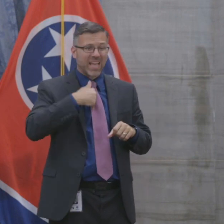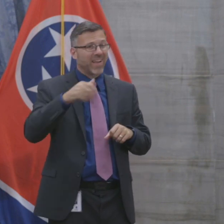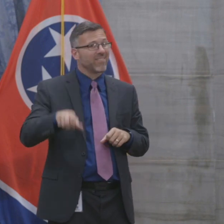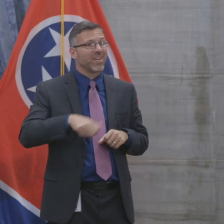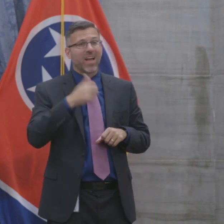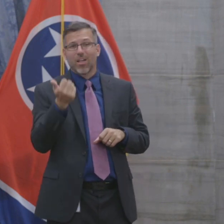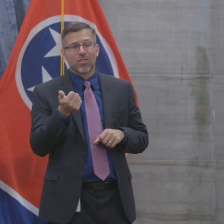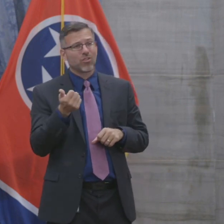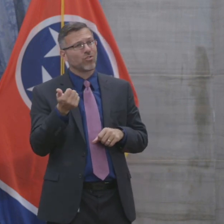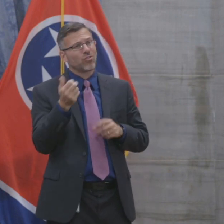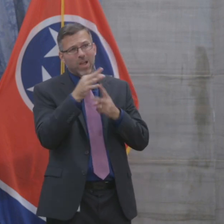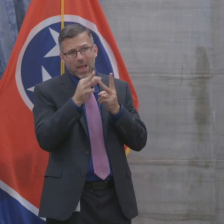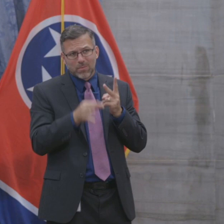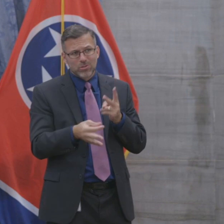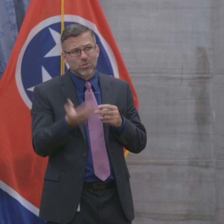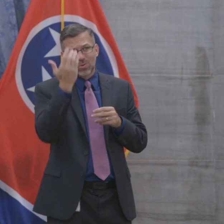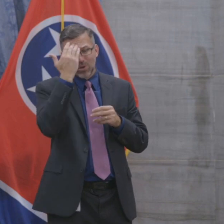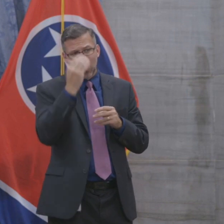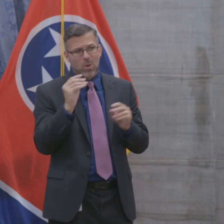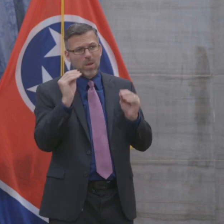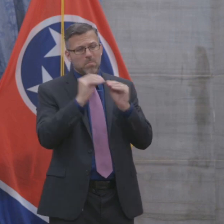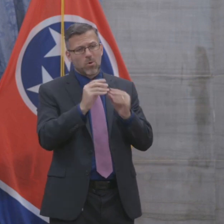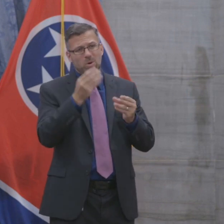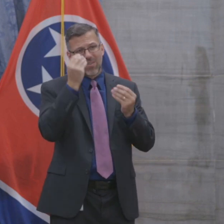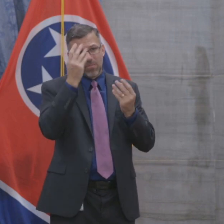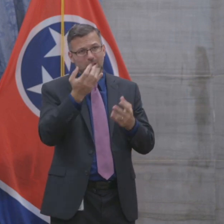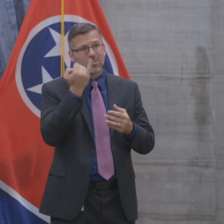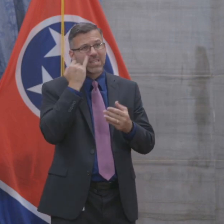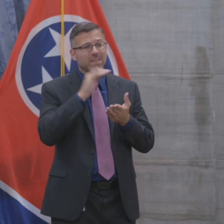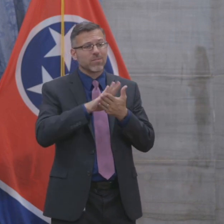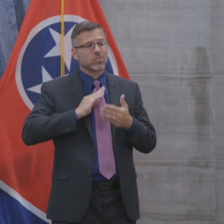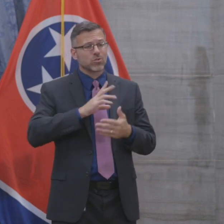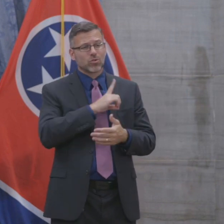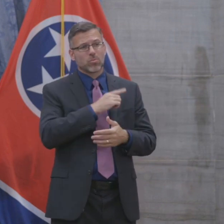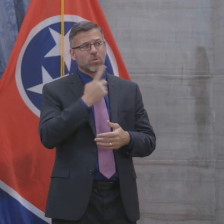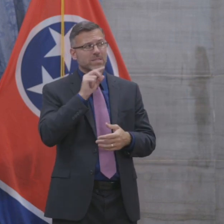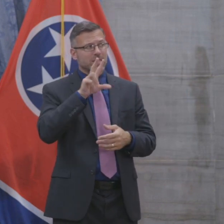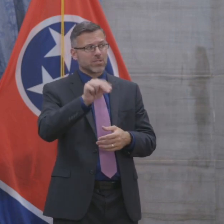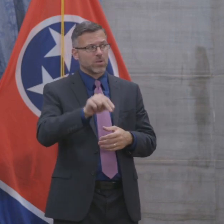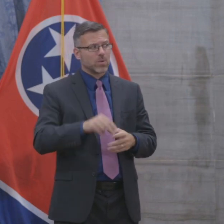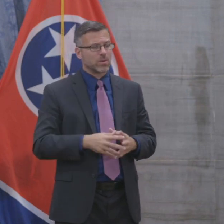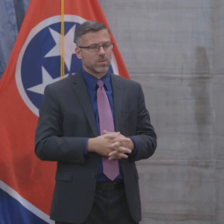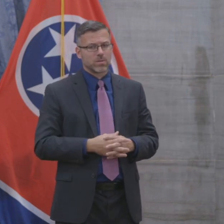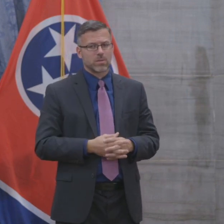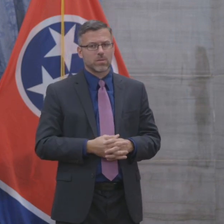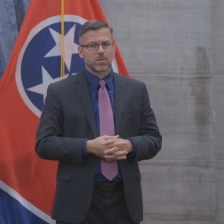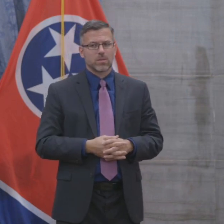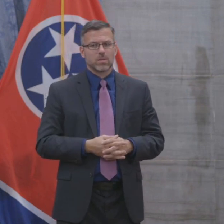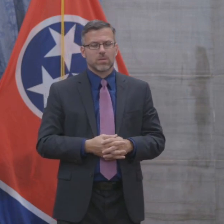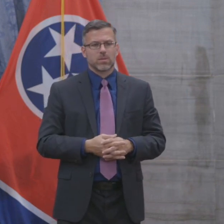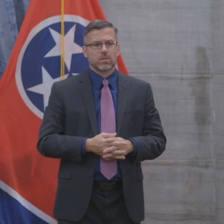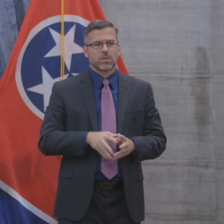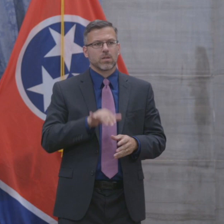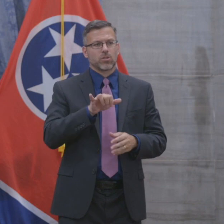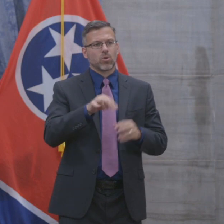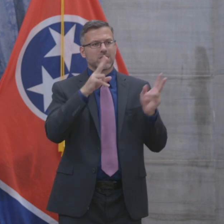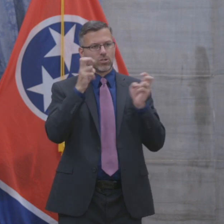obviously the case but also the contacts of that case will absolutely know that teacher will know, that school will